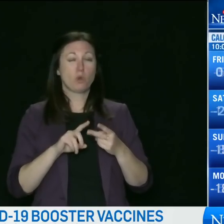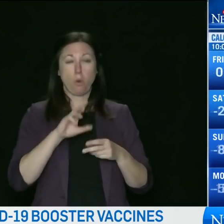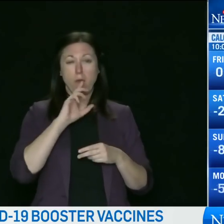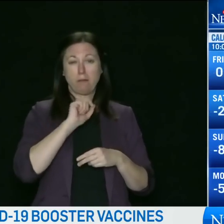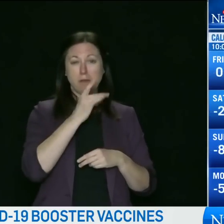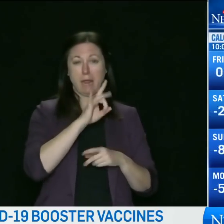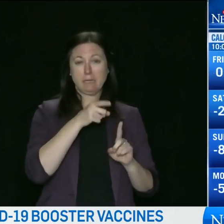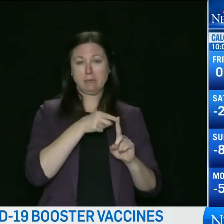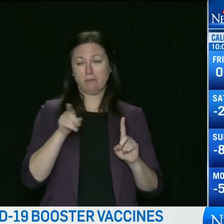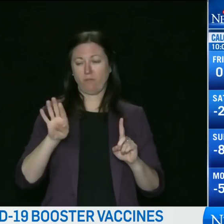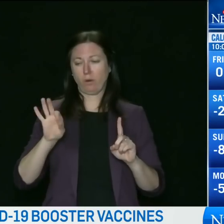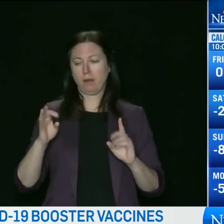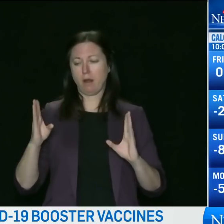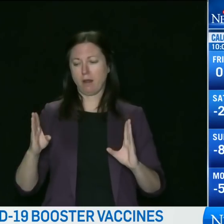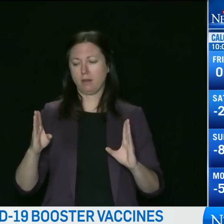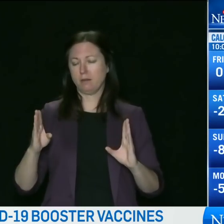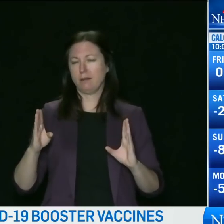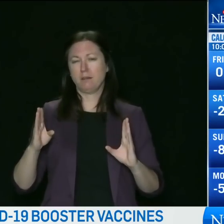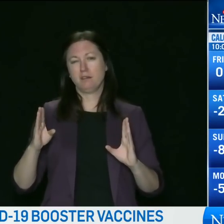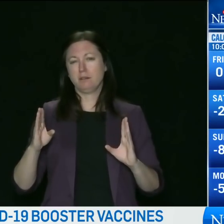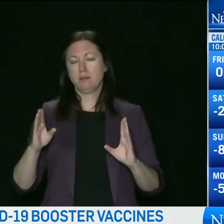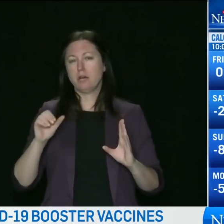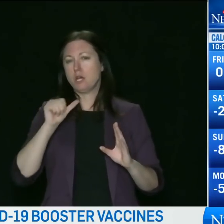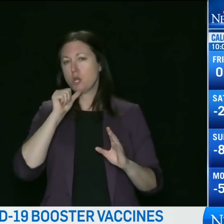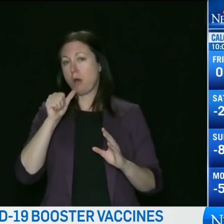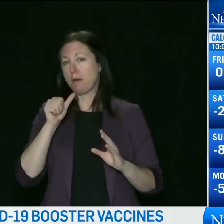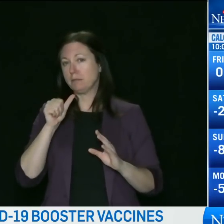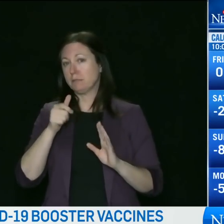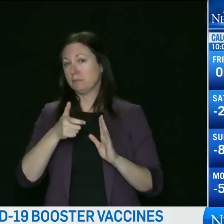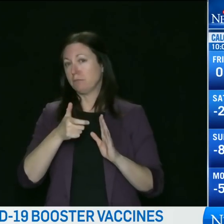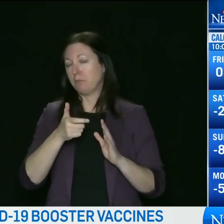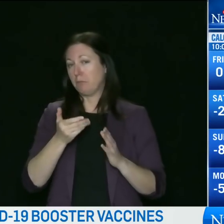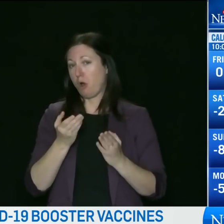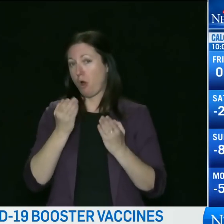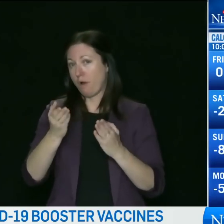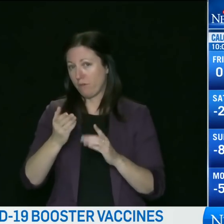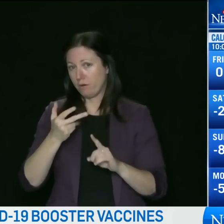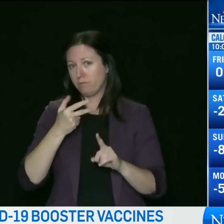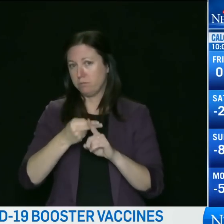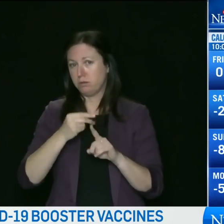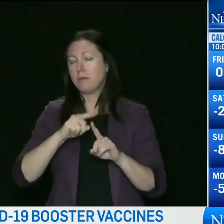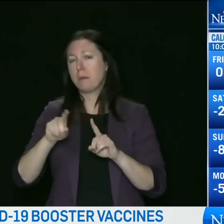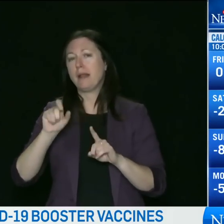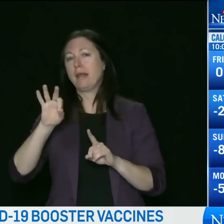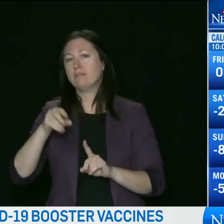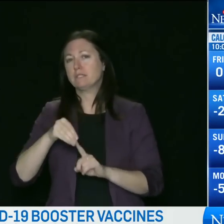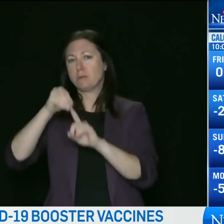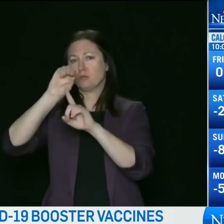MUCH. DO YOU THINK YOU CAN GIVE US EXAMPLE OF SOMEONE IN THE 18 TO